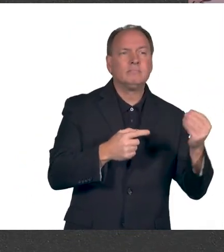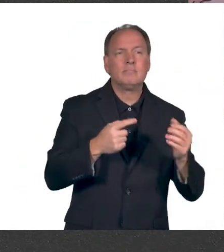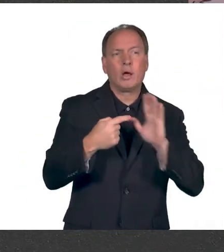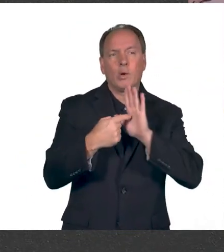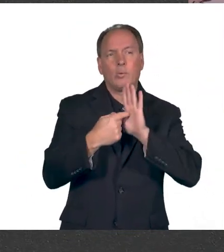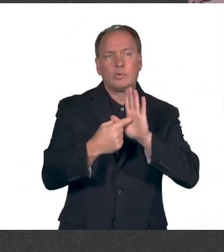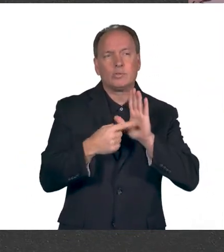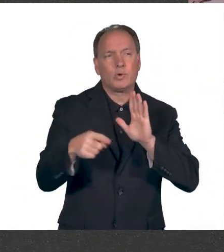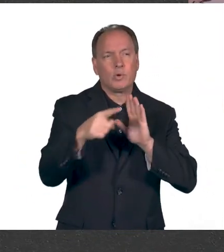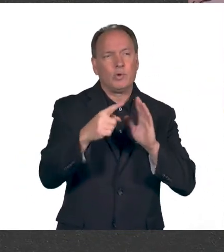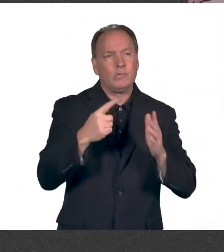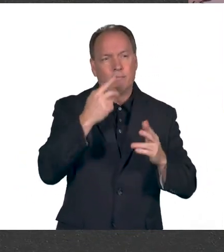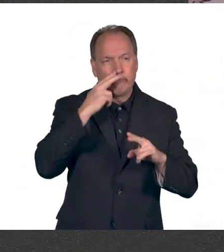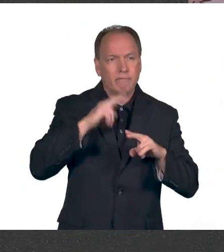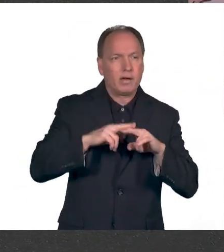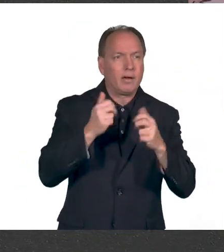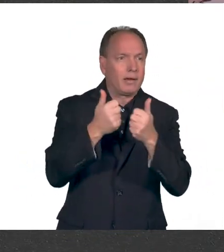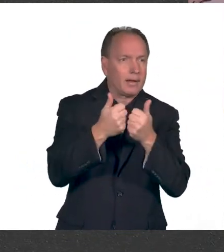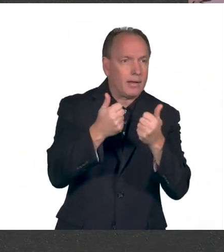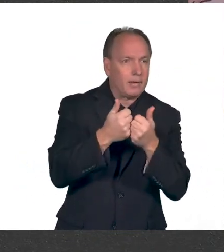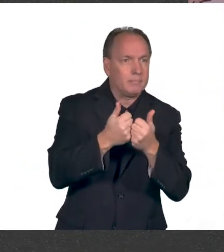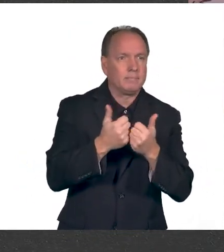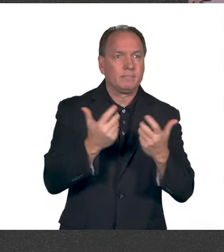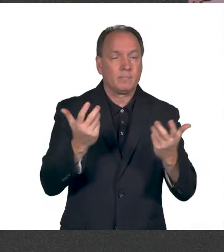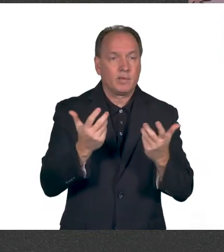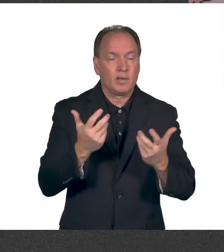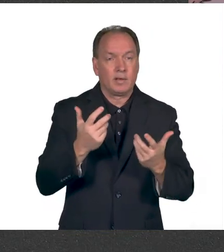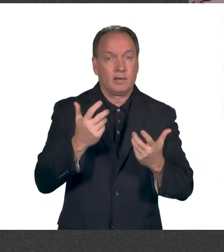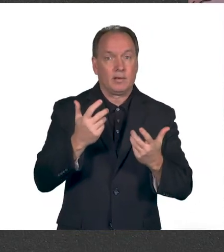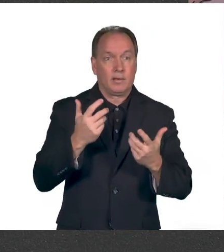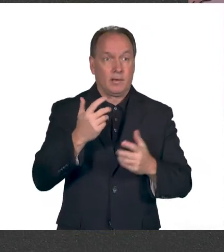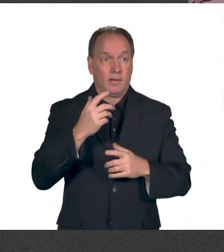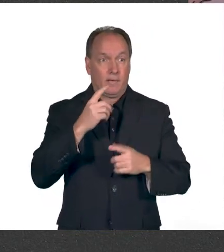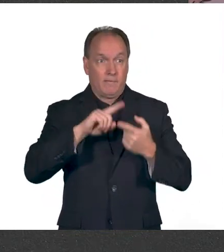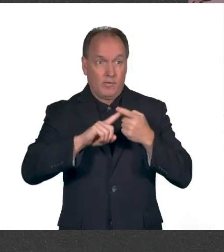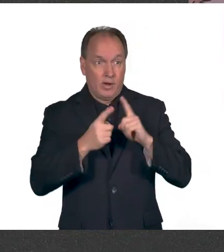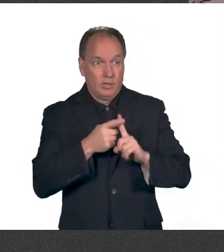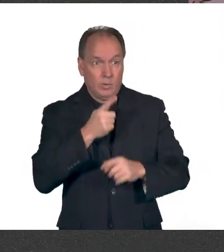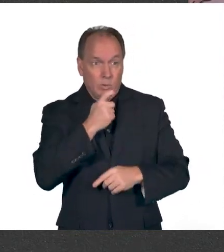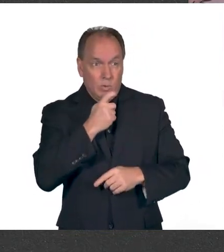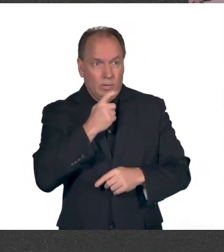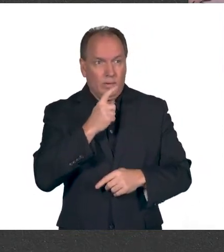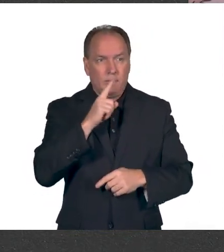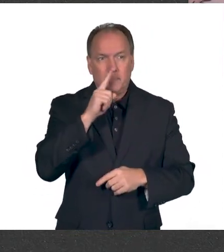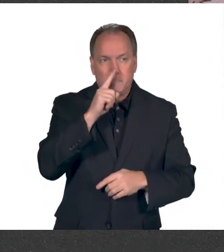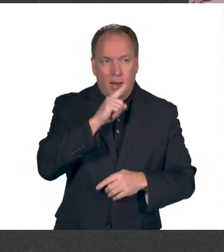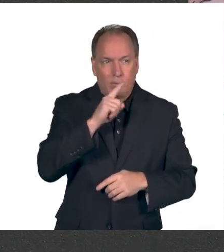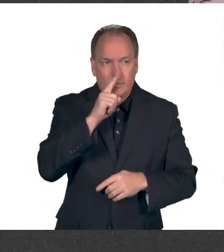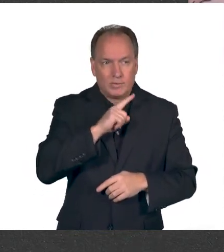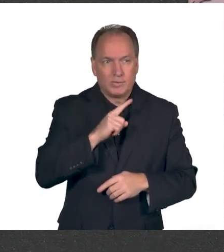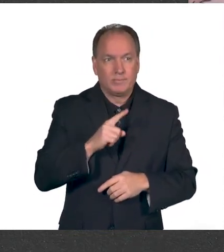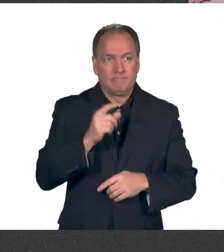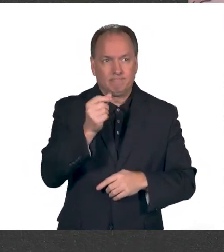So let me show you our friends. I have mouse and am gonna put mouse right here.